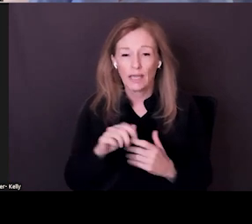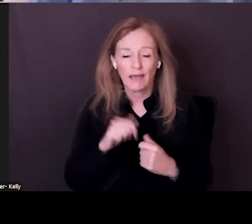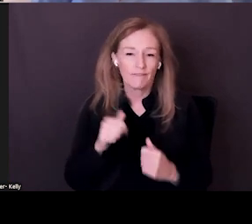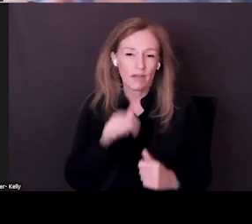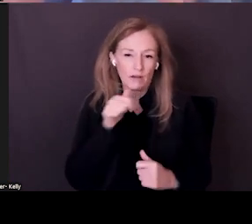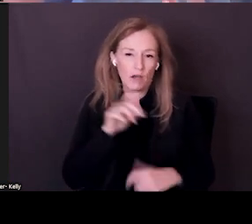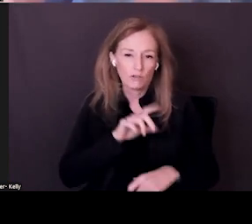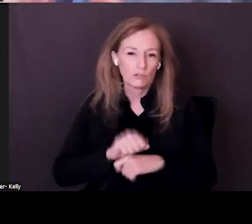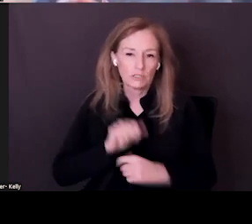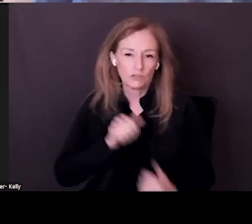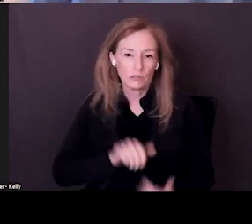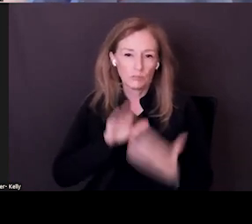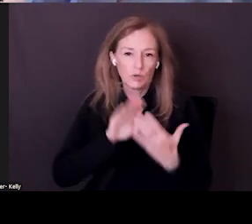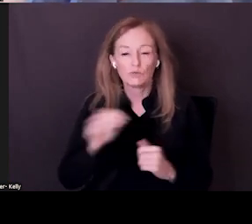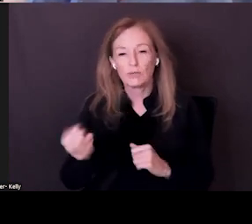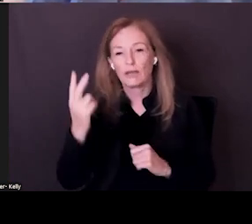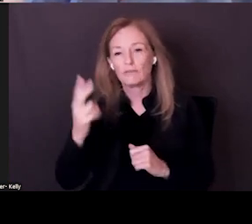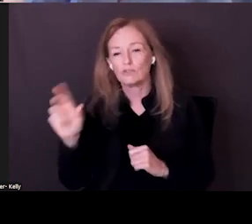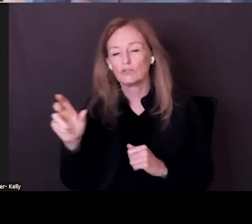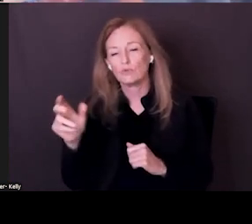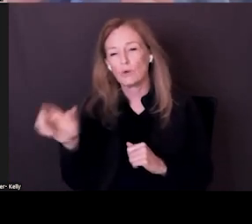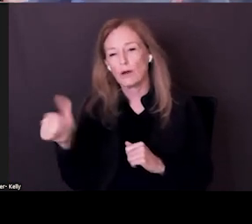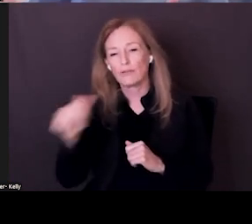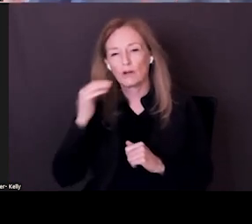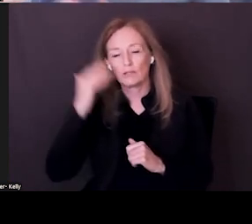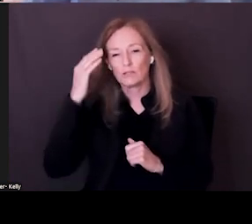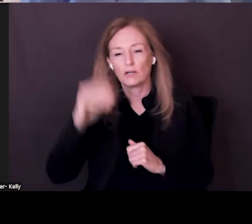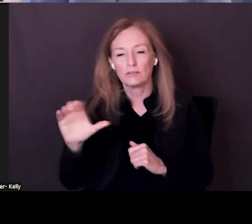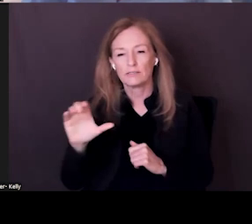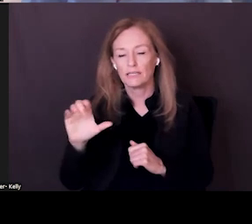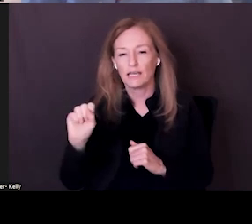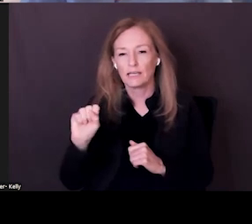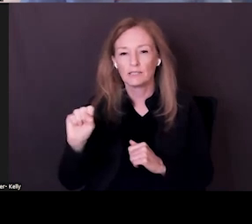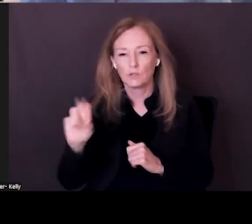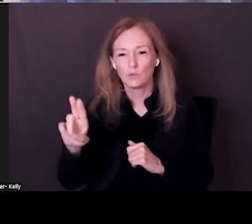WE HAVE ADULT CSU'S THAT ARE STAND ALONE BUILDINGS FOR US, BUT WE